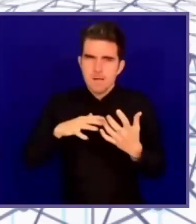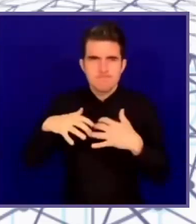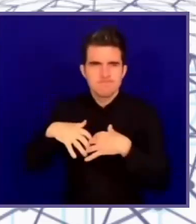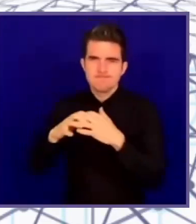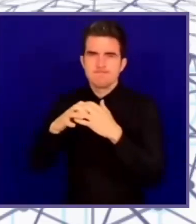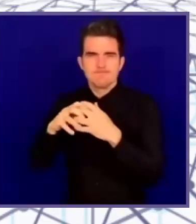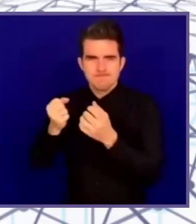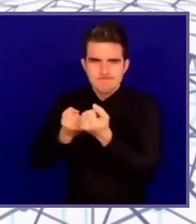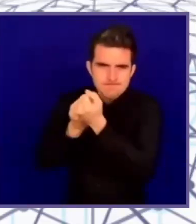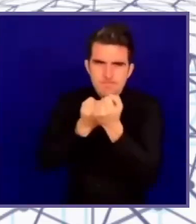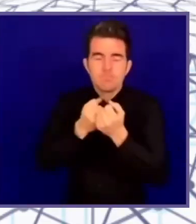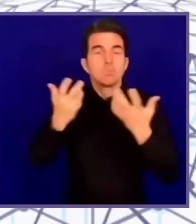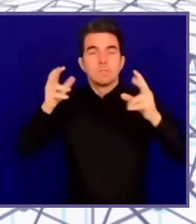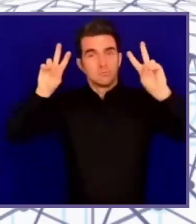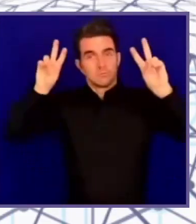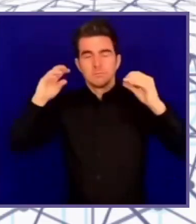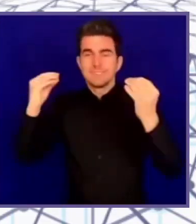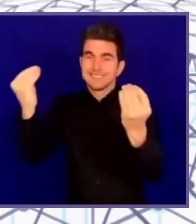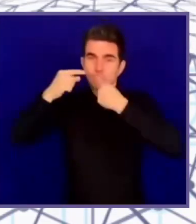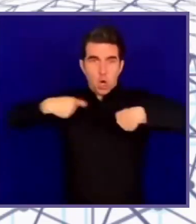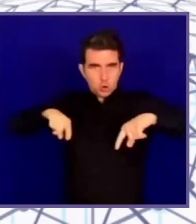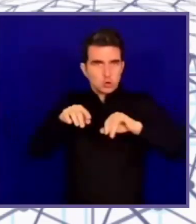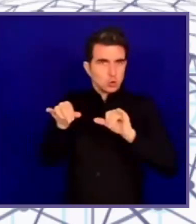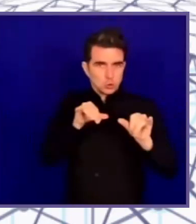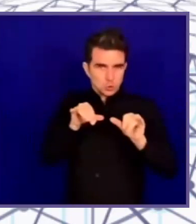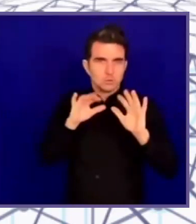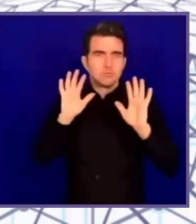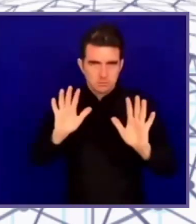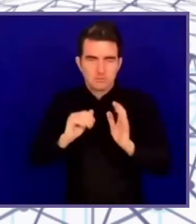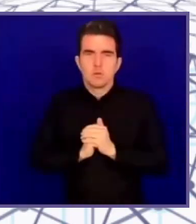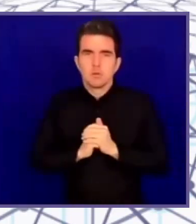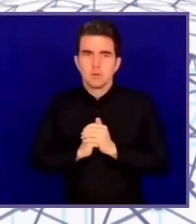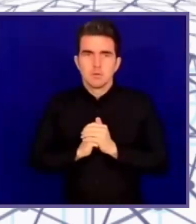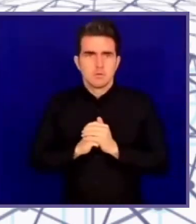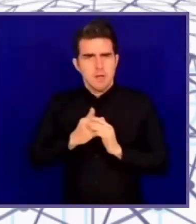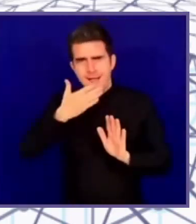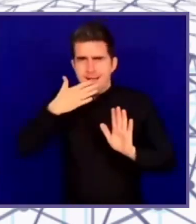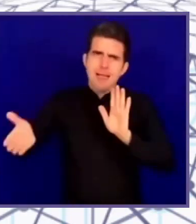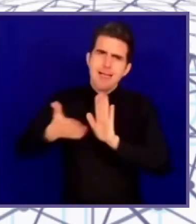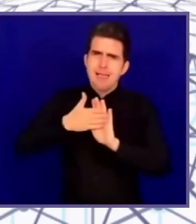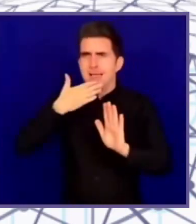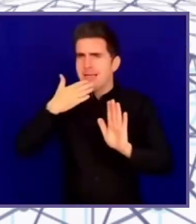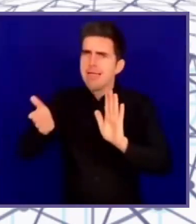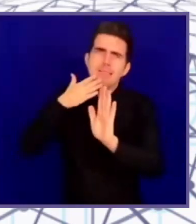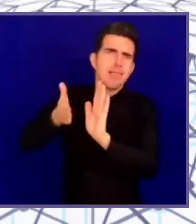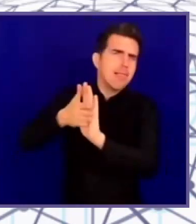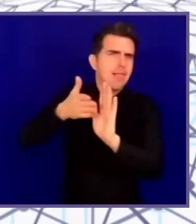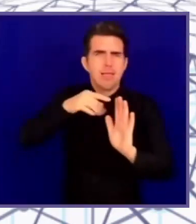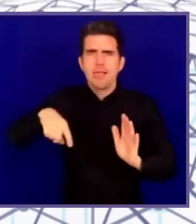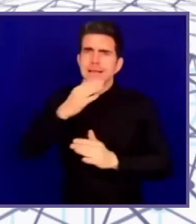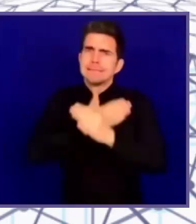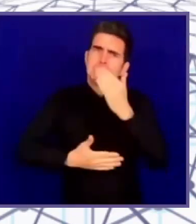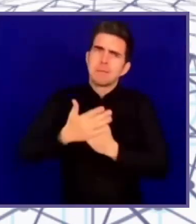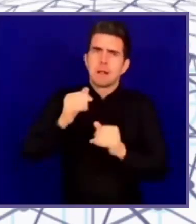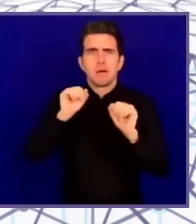you don't know. So they've been supporting us, which is fantastic. So what I found the day after